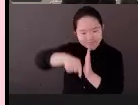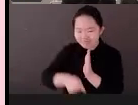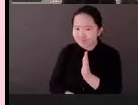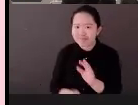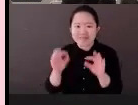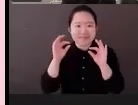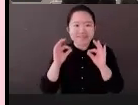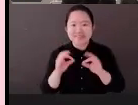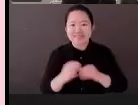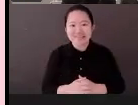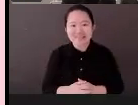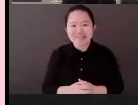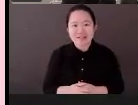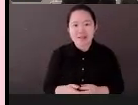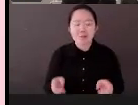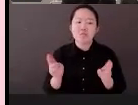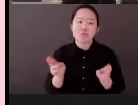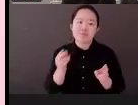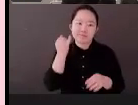than cross-platform